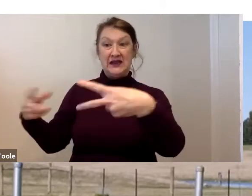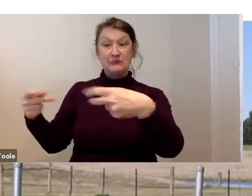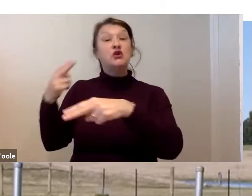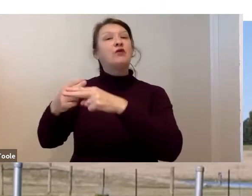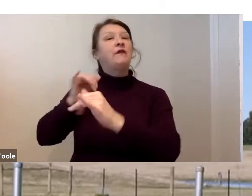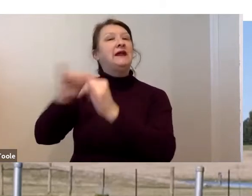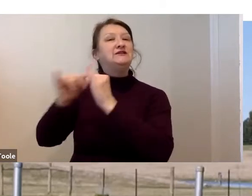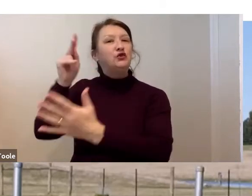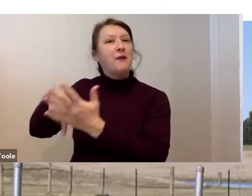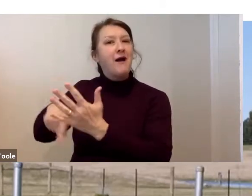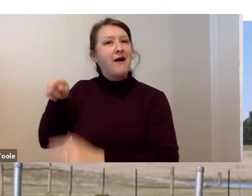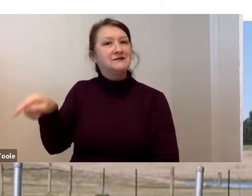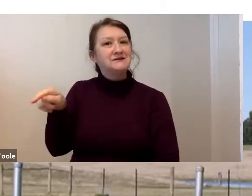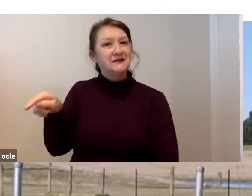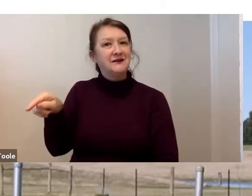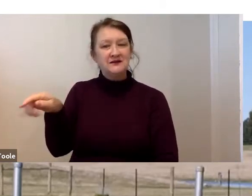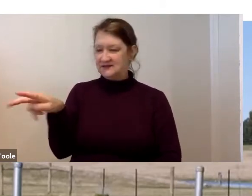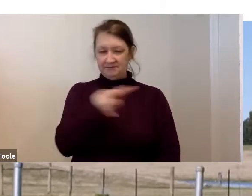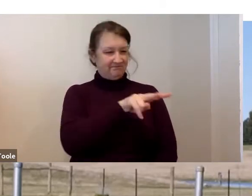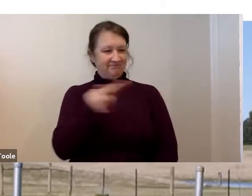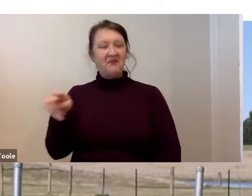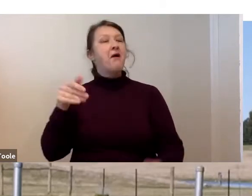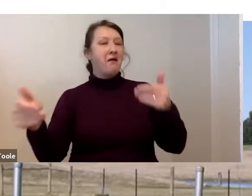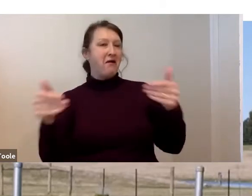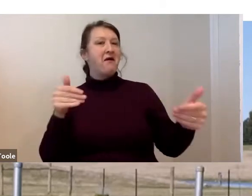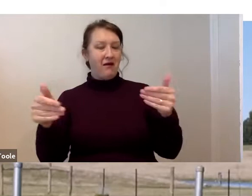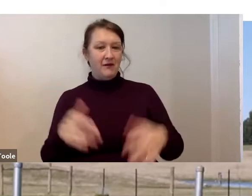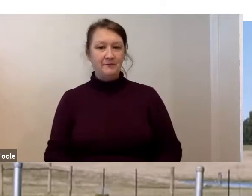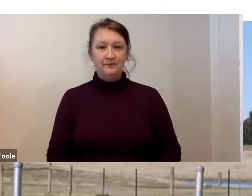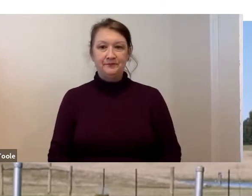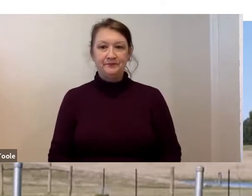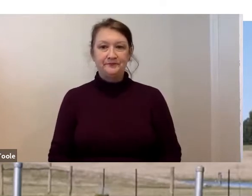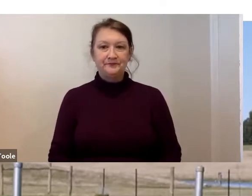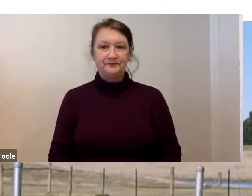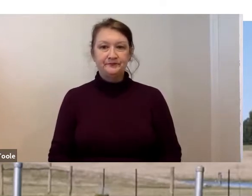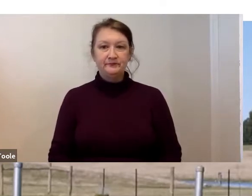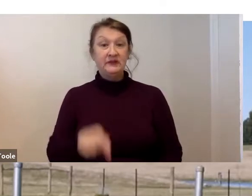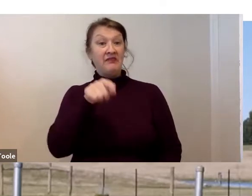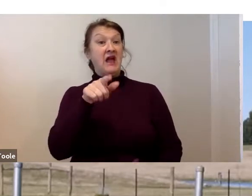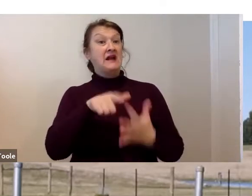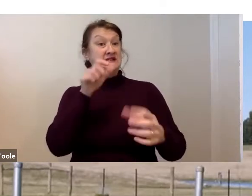In this example, if you have a dog running around you do not need